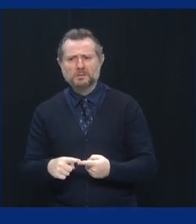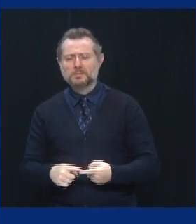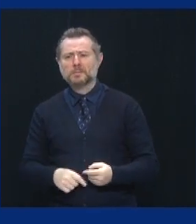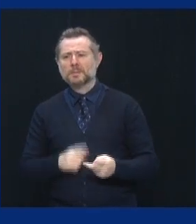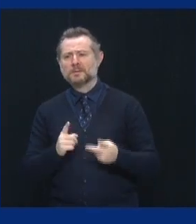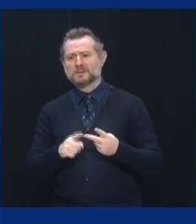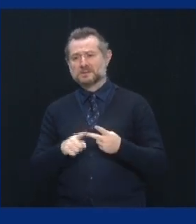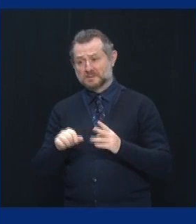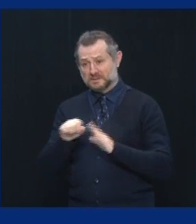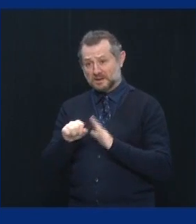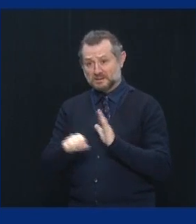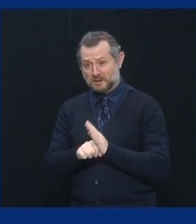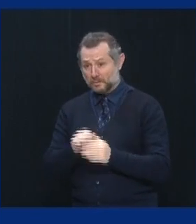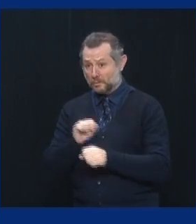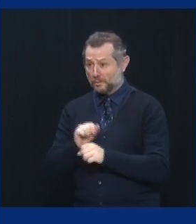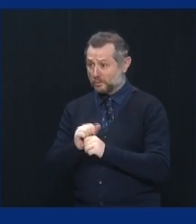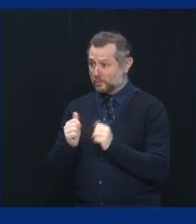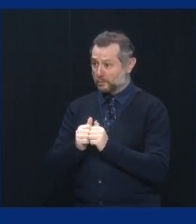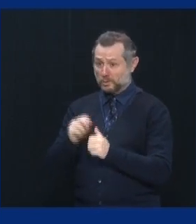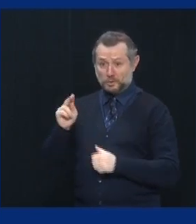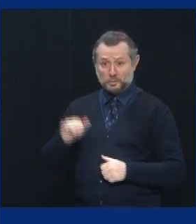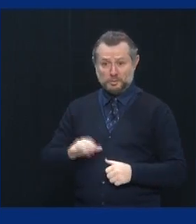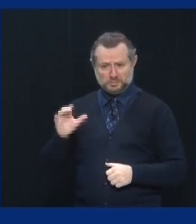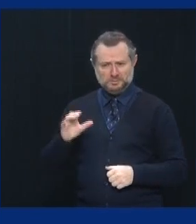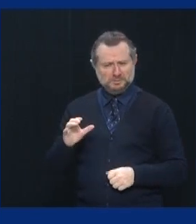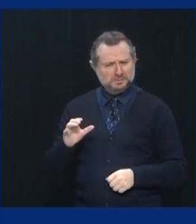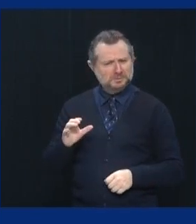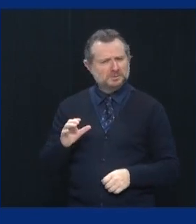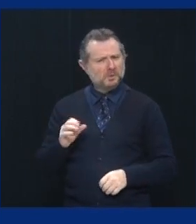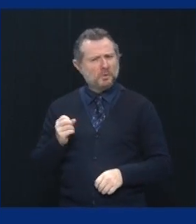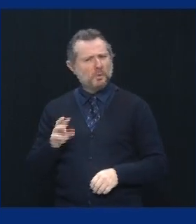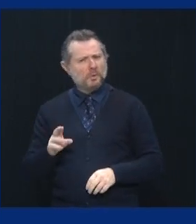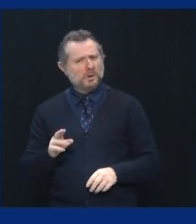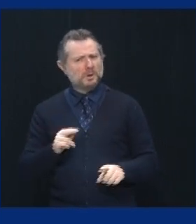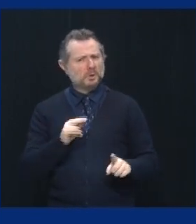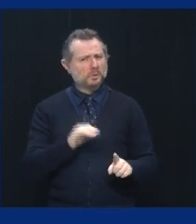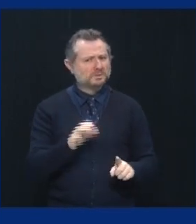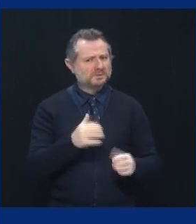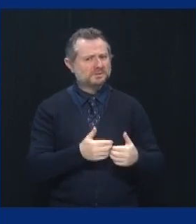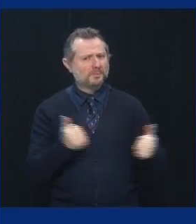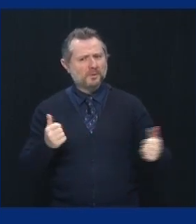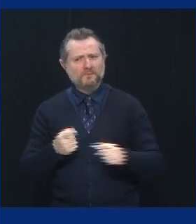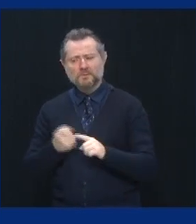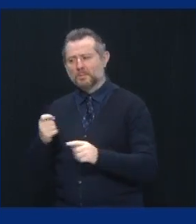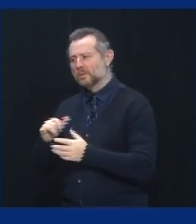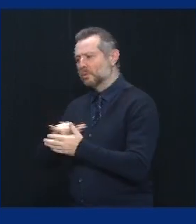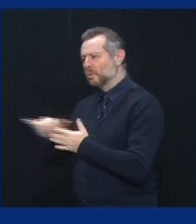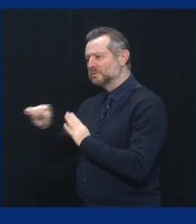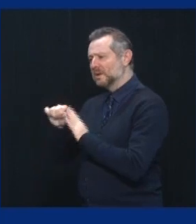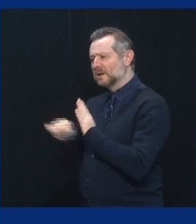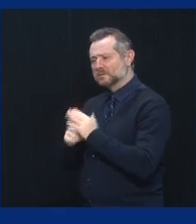Reporter: GETTING APPOINTMENTS, GIVEN THAT AND ALSO, IS THE